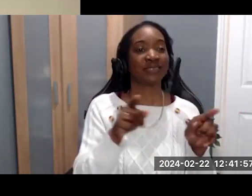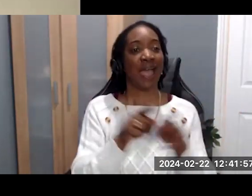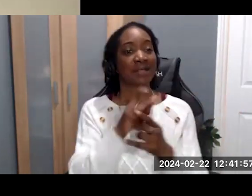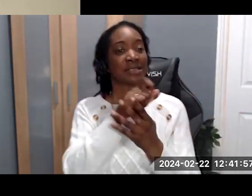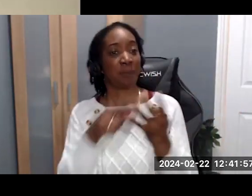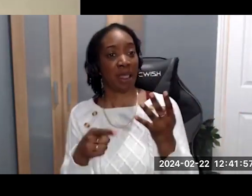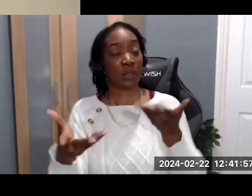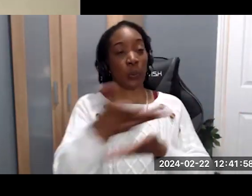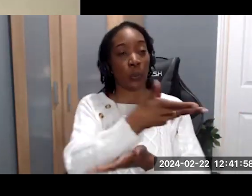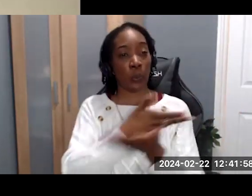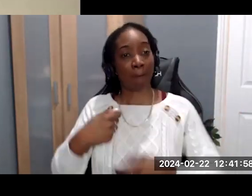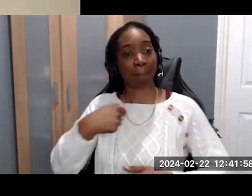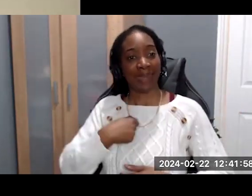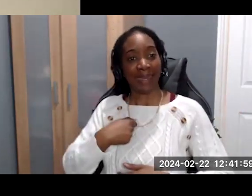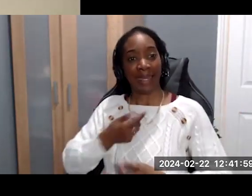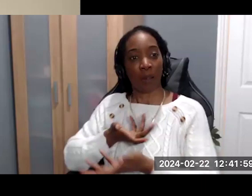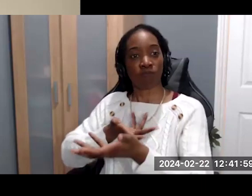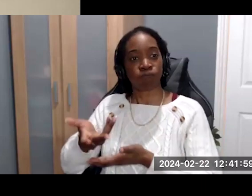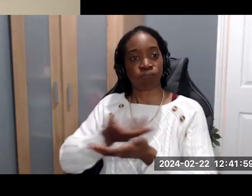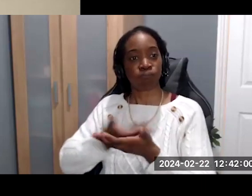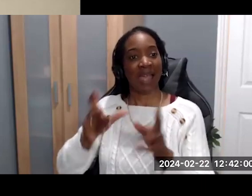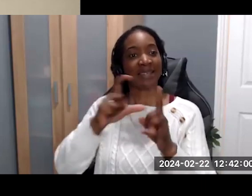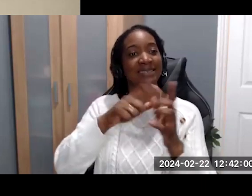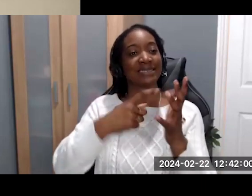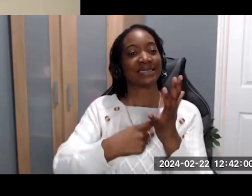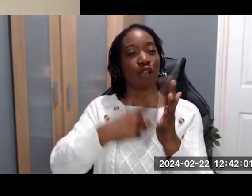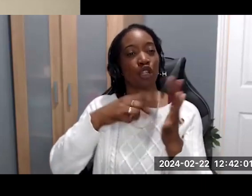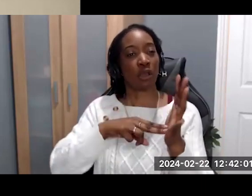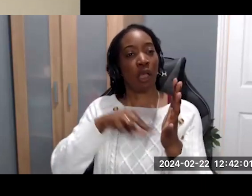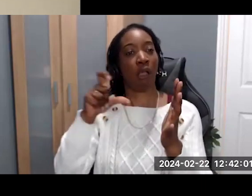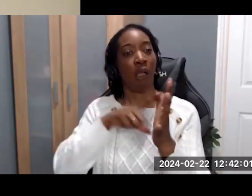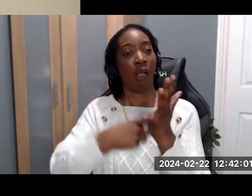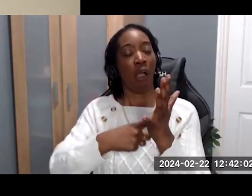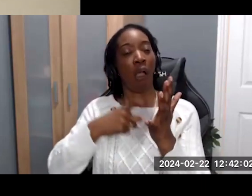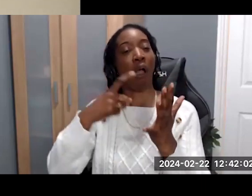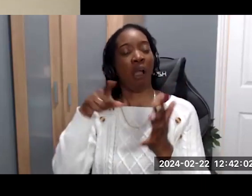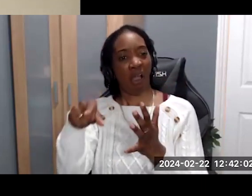between me and Darren Carr, Vice President Director of studies at the Northern School